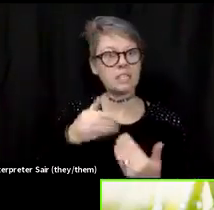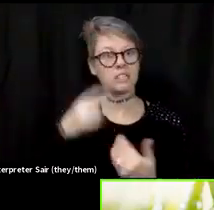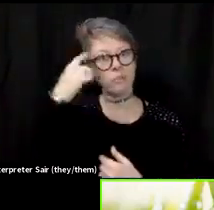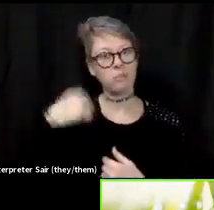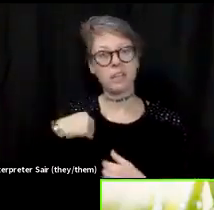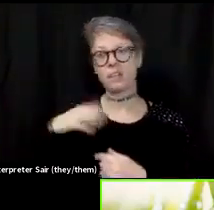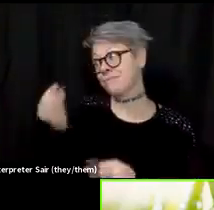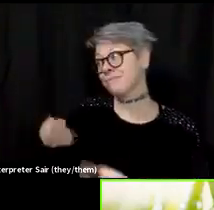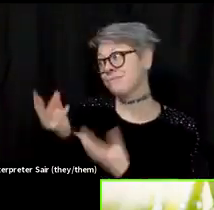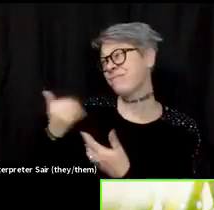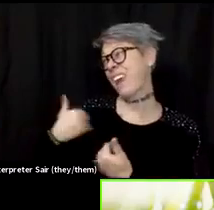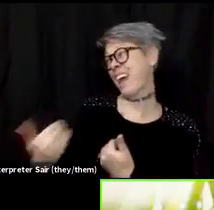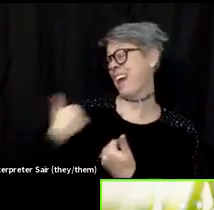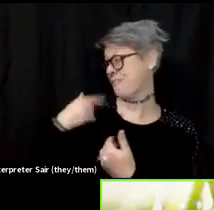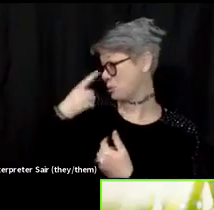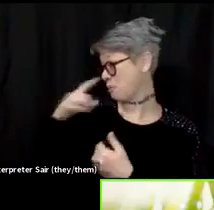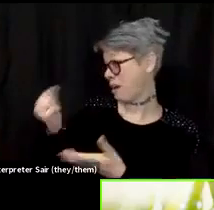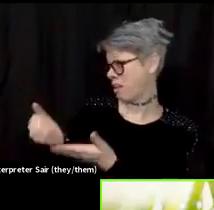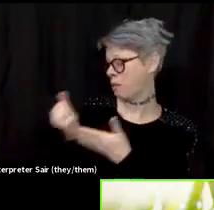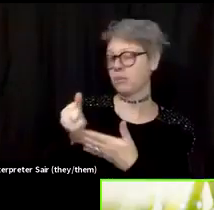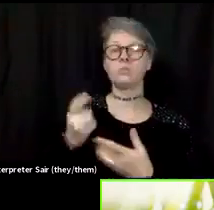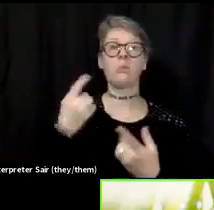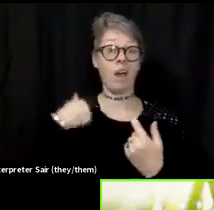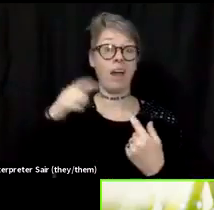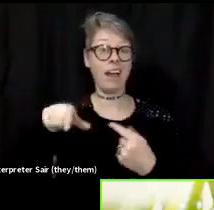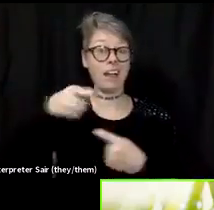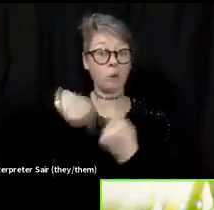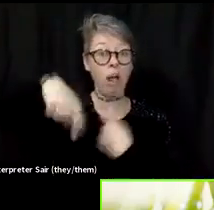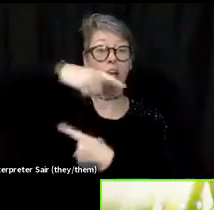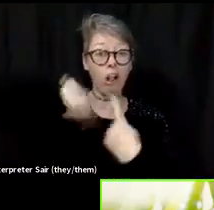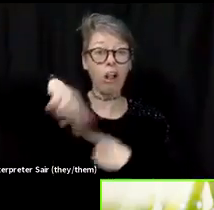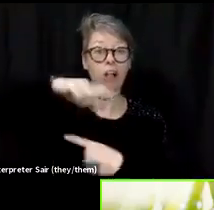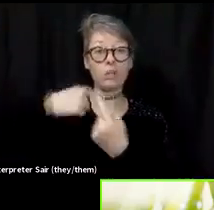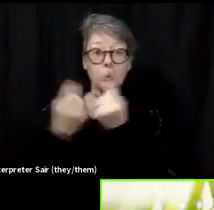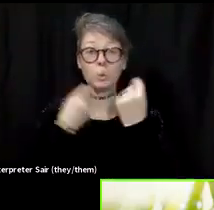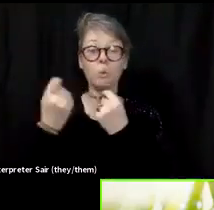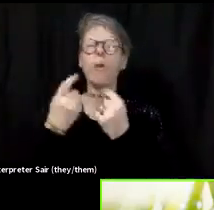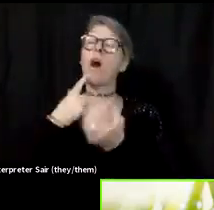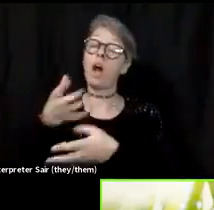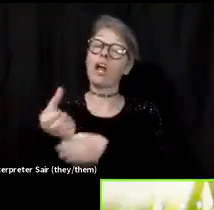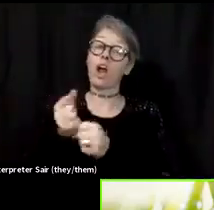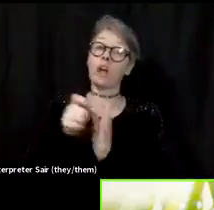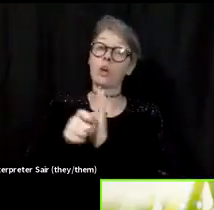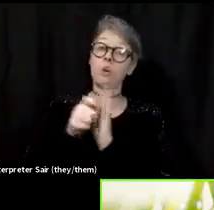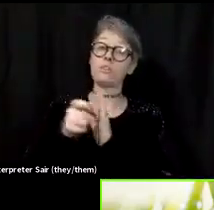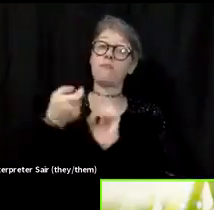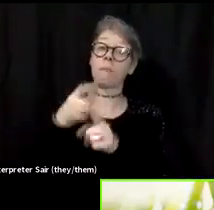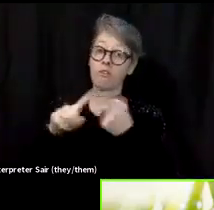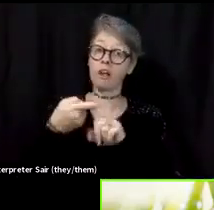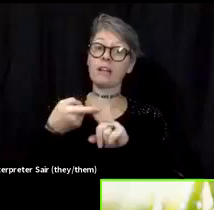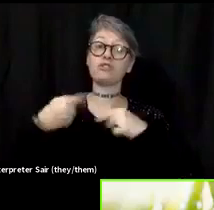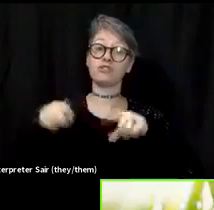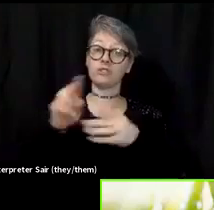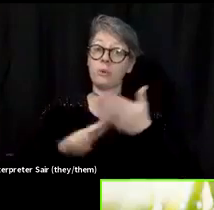so much. easier So, I found a way So, I found a way around it by God So, I found a way around it by Got notes and every one of my